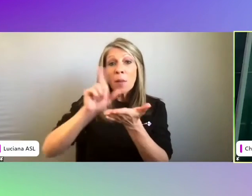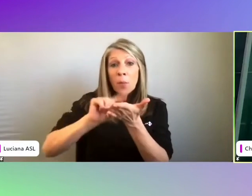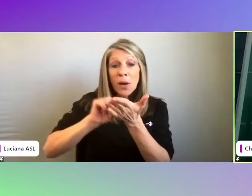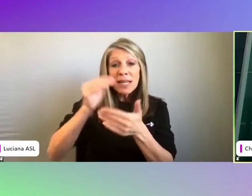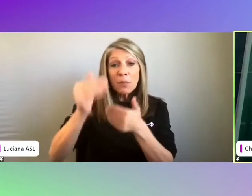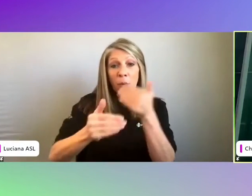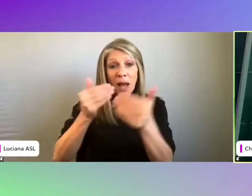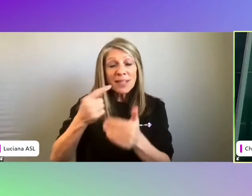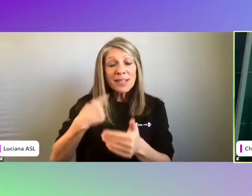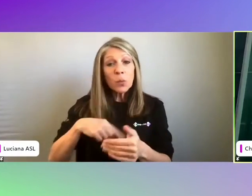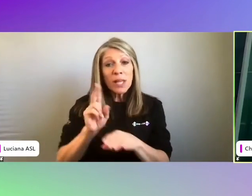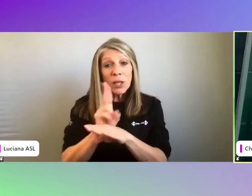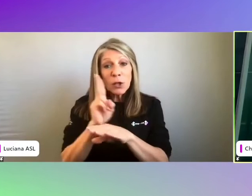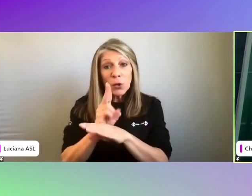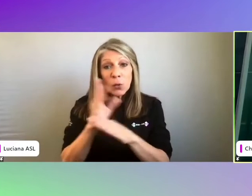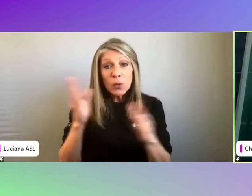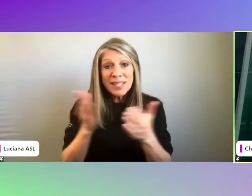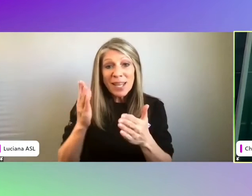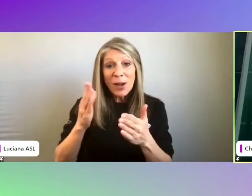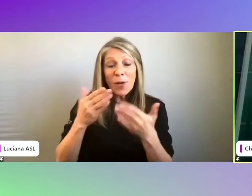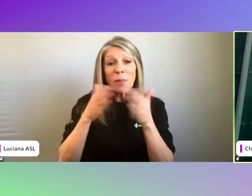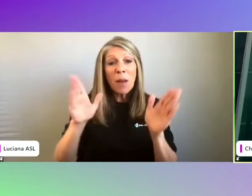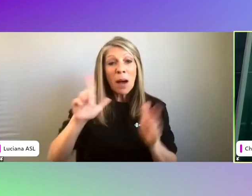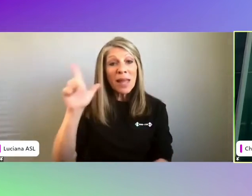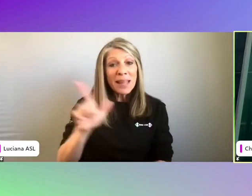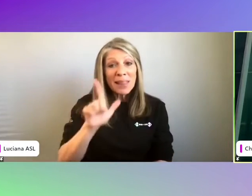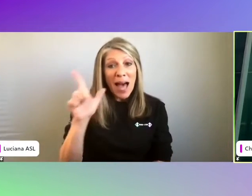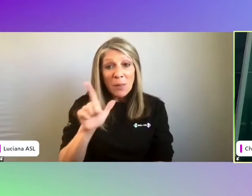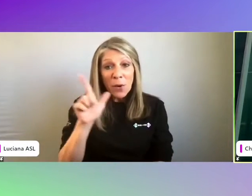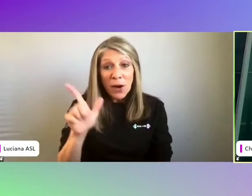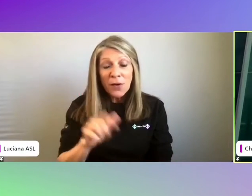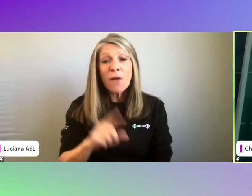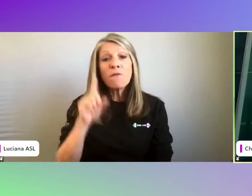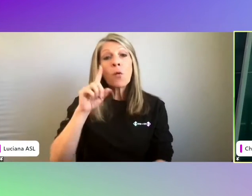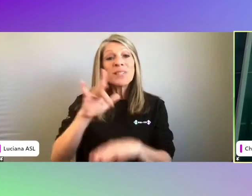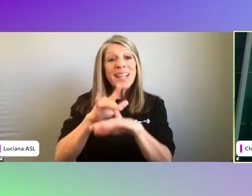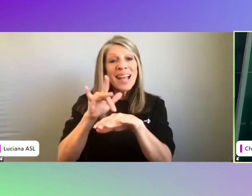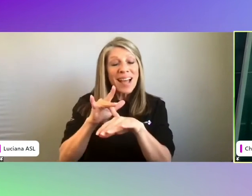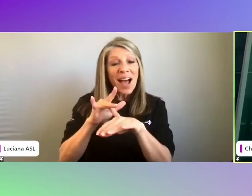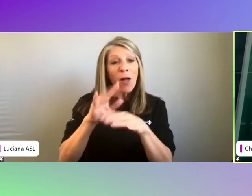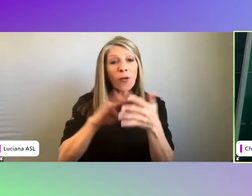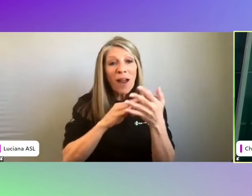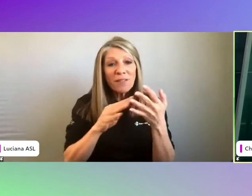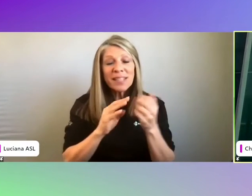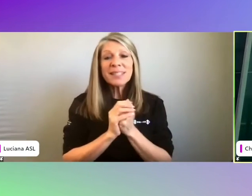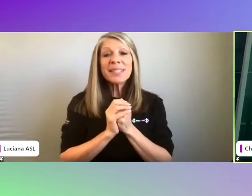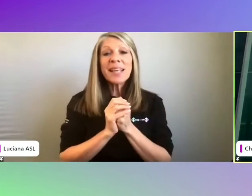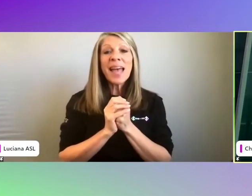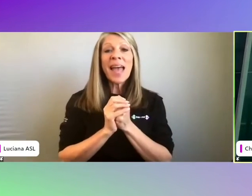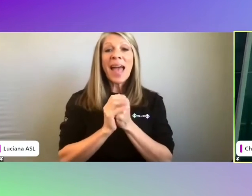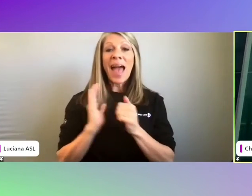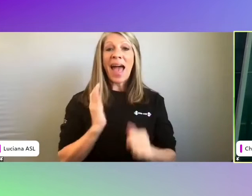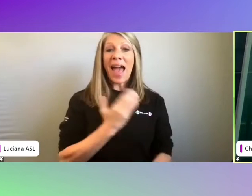[Chancey Fleet] Alright, this is chancey. I'm going to jump back in to talk about some of the printing